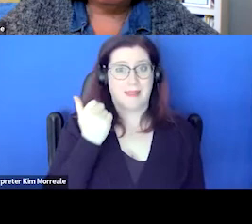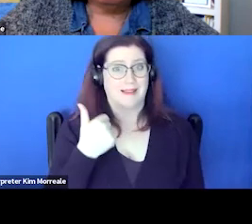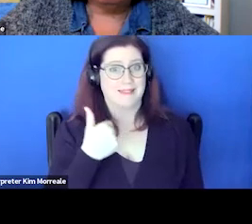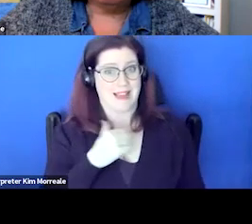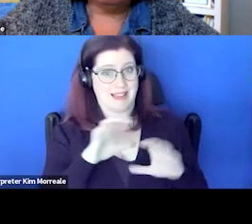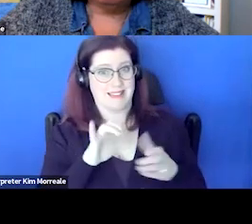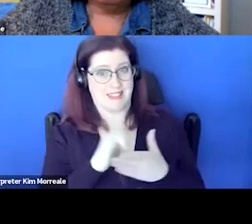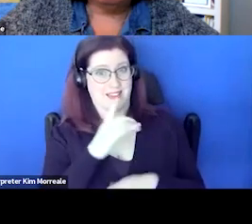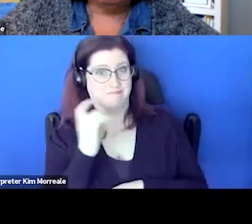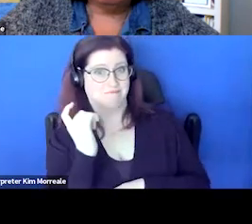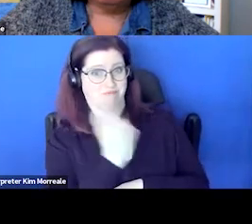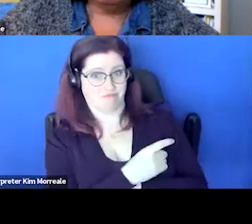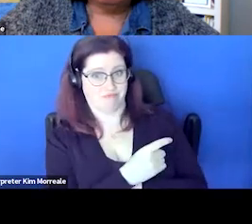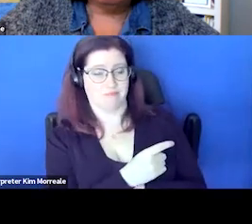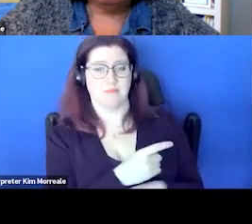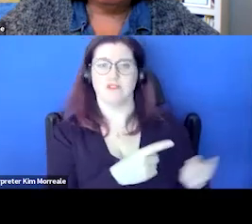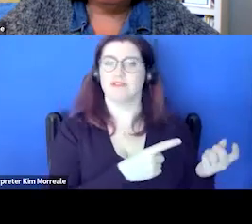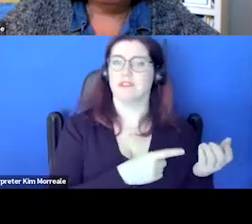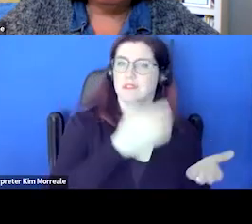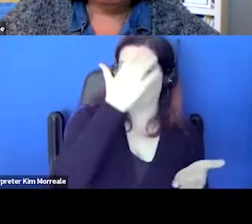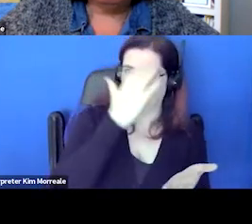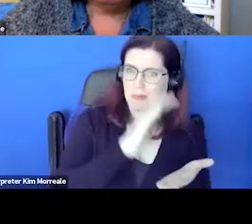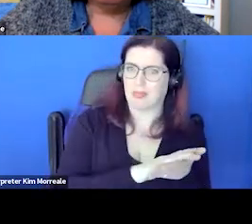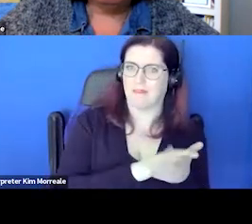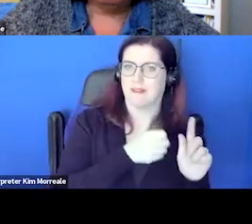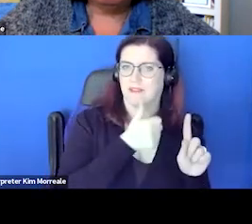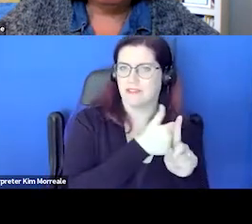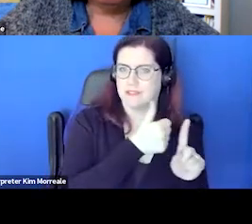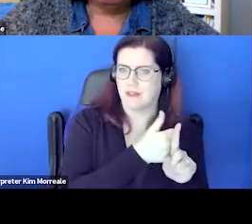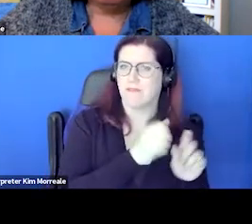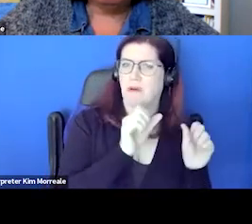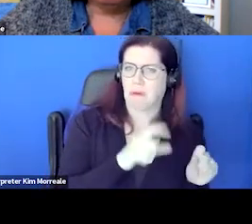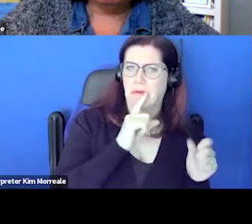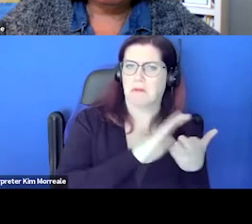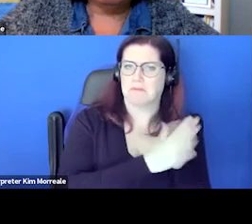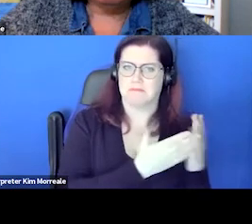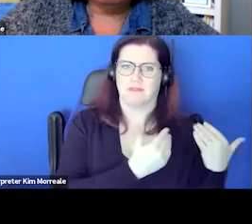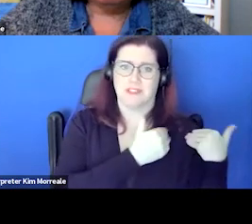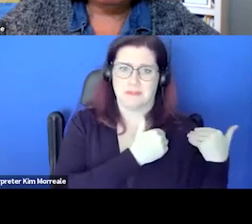reinforced her belief in herself, that she could be responsible and take care of herself.